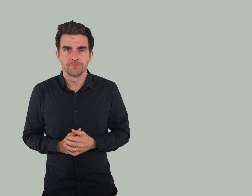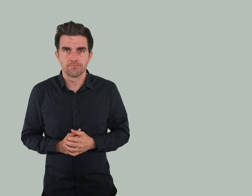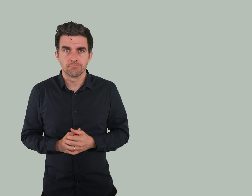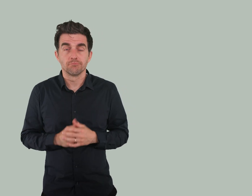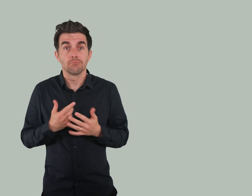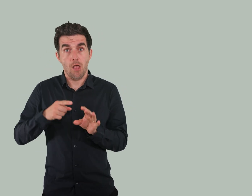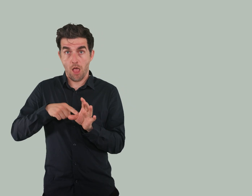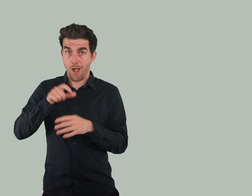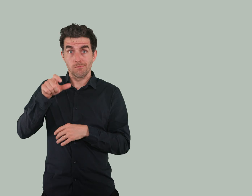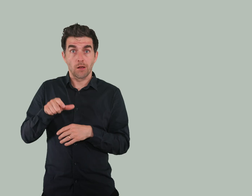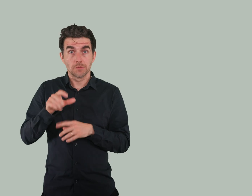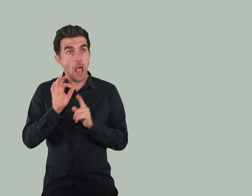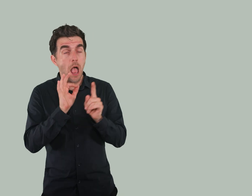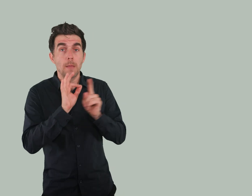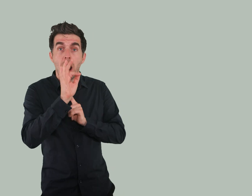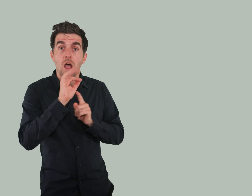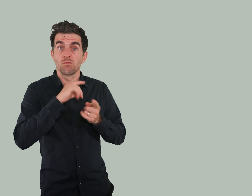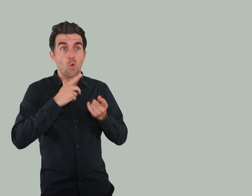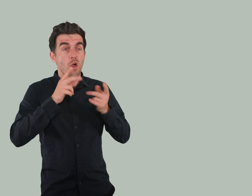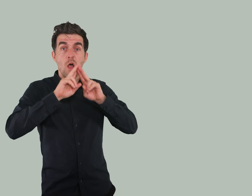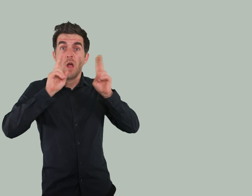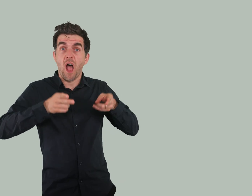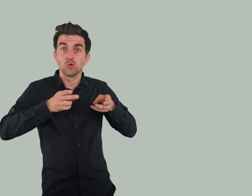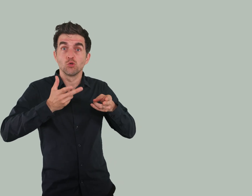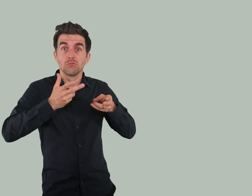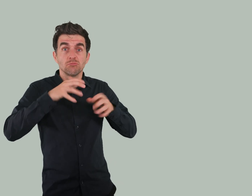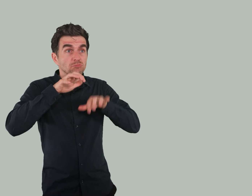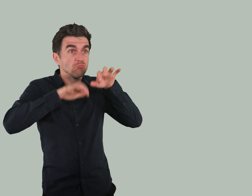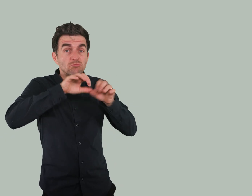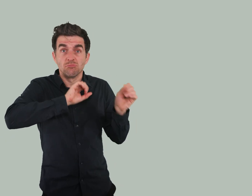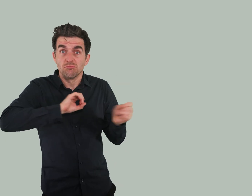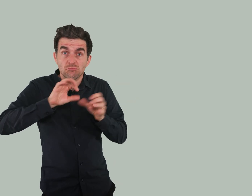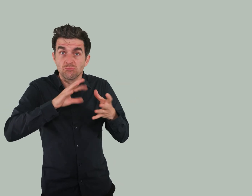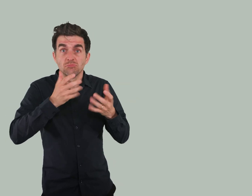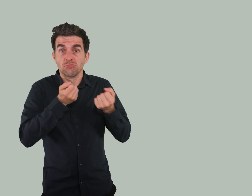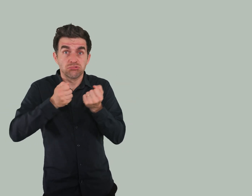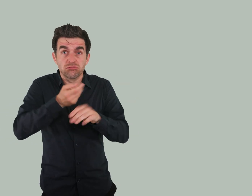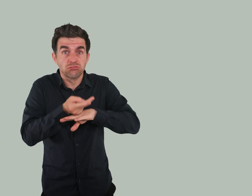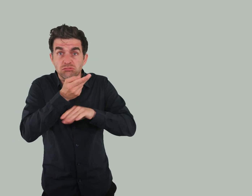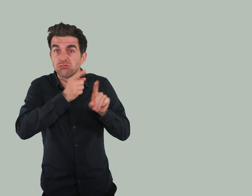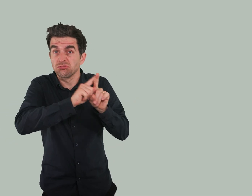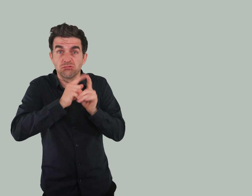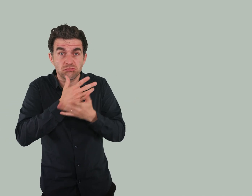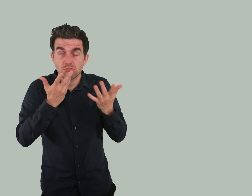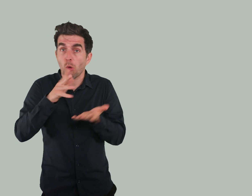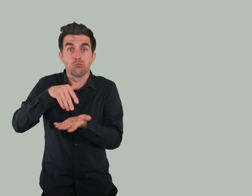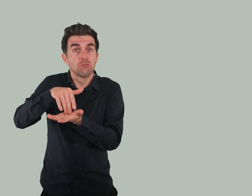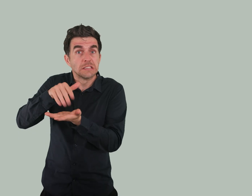A young person applying for a warehouse or retail role